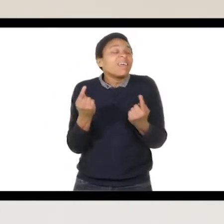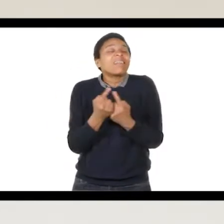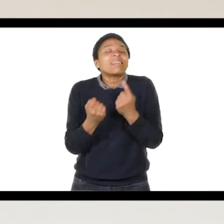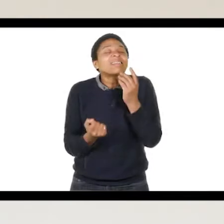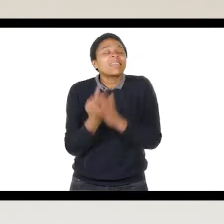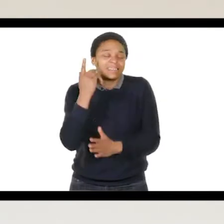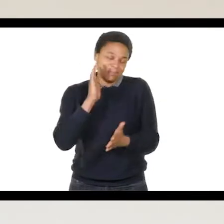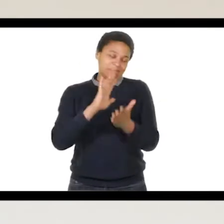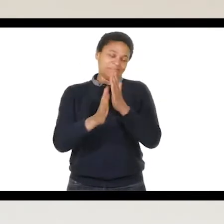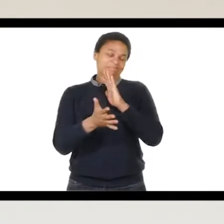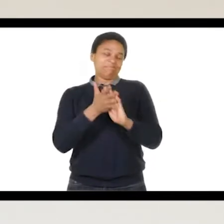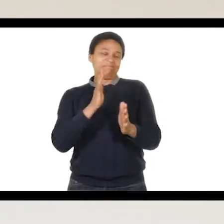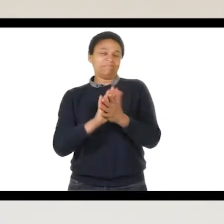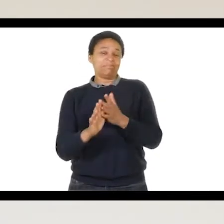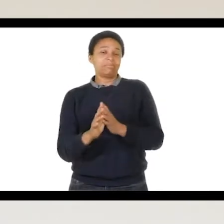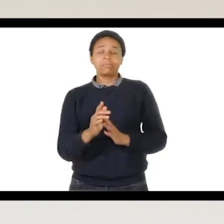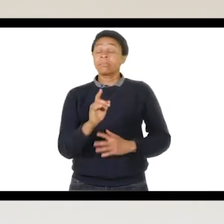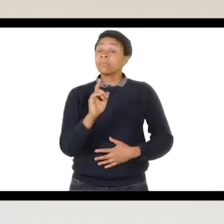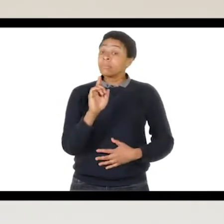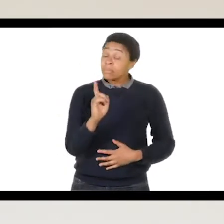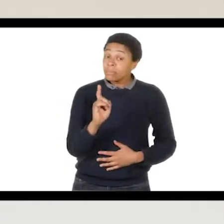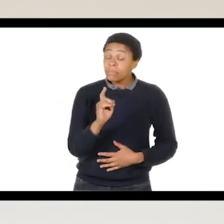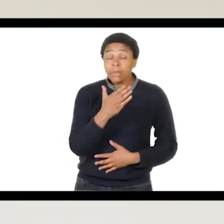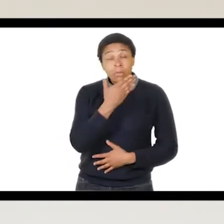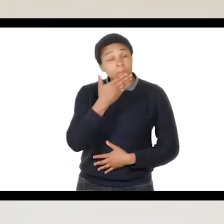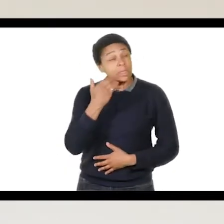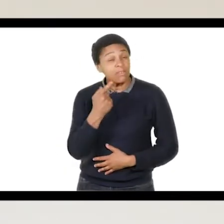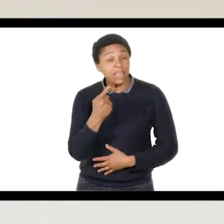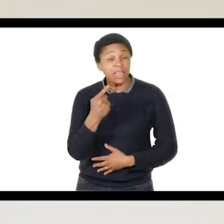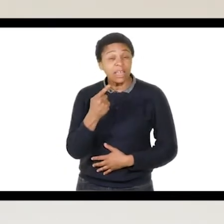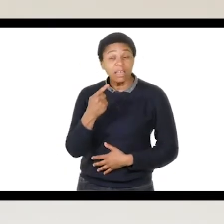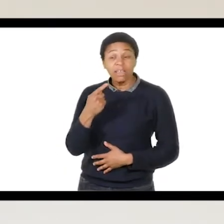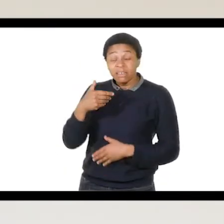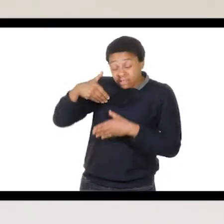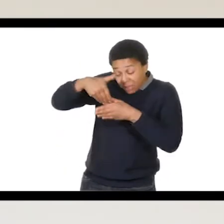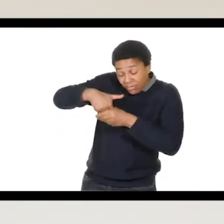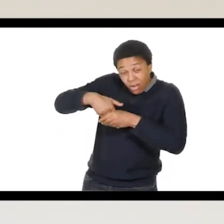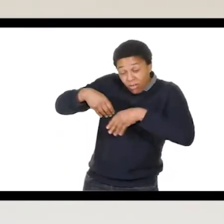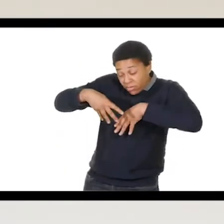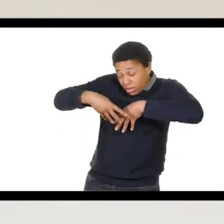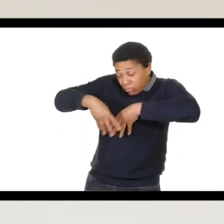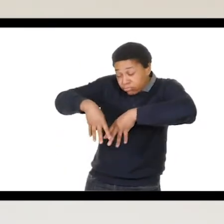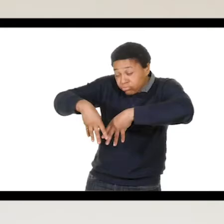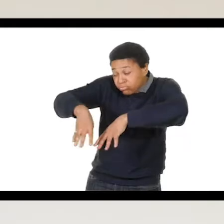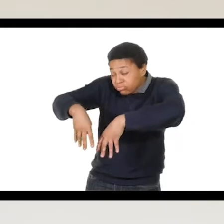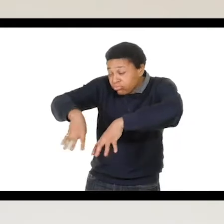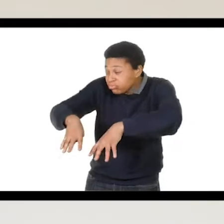There you go, these things happen don’t they? But it was very nice to be able to walk down the street